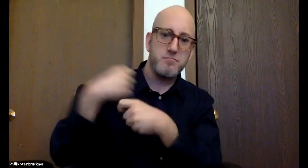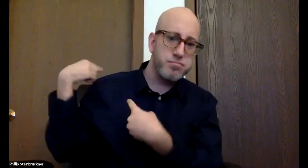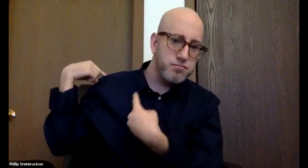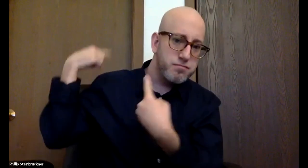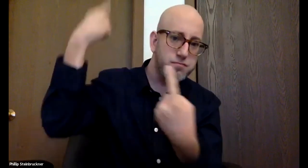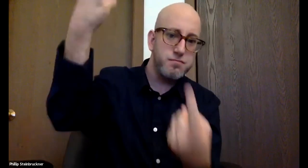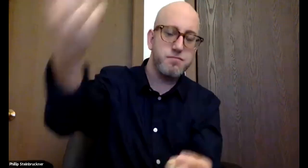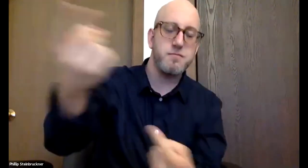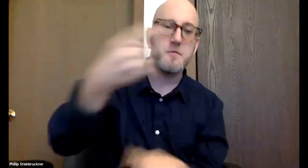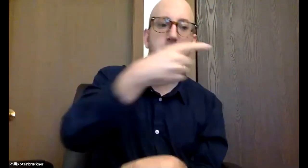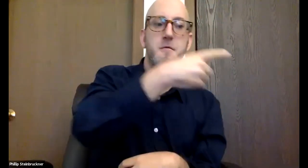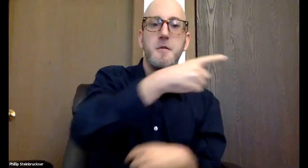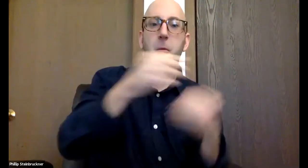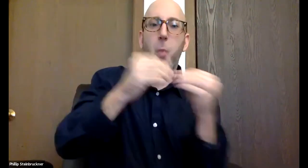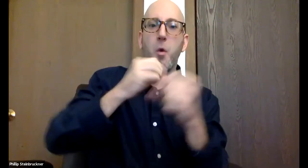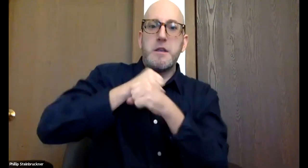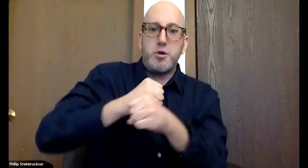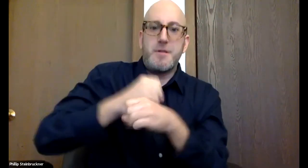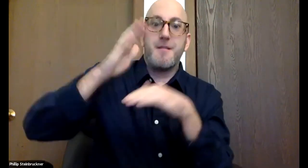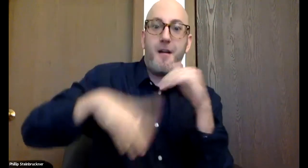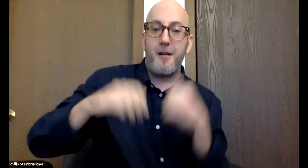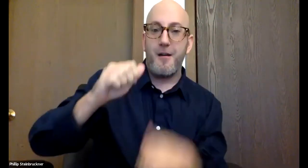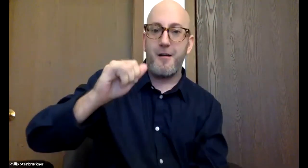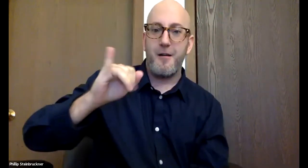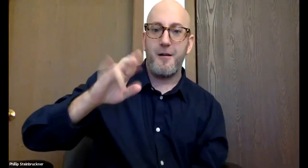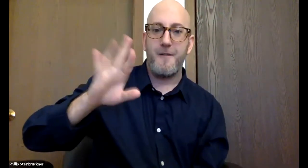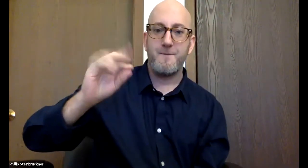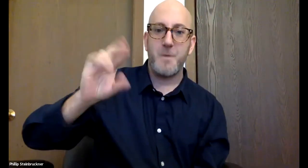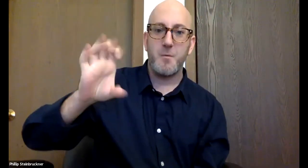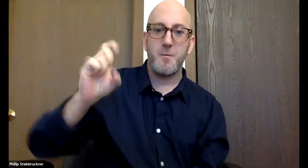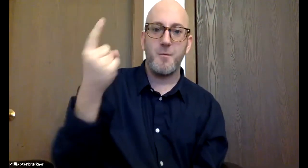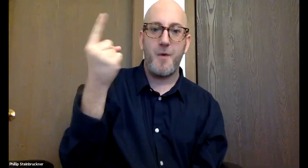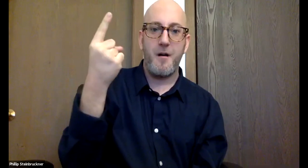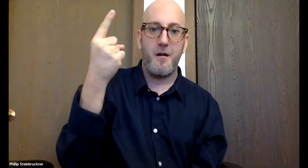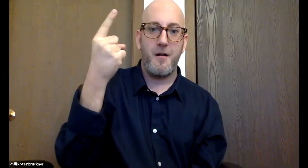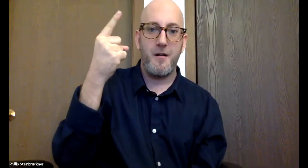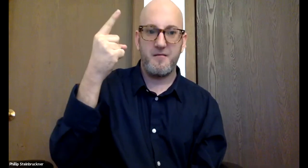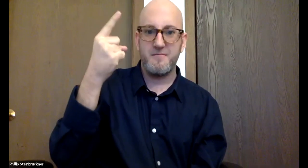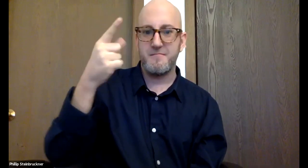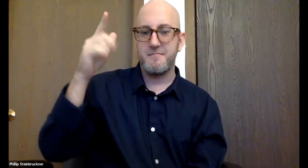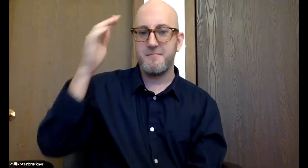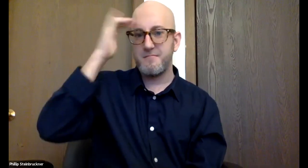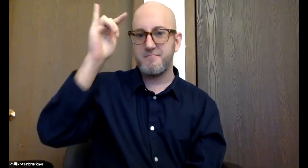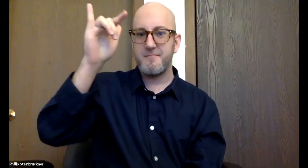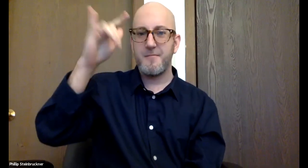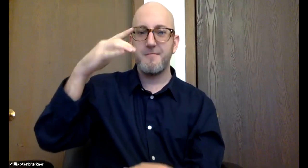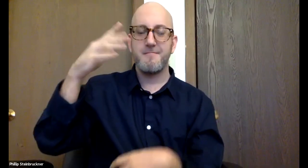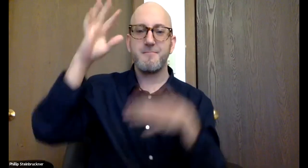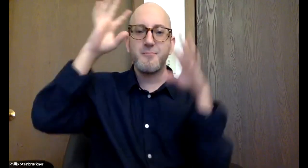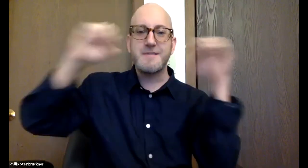it with the IRS, they're not going to share it with police, they don't share it with anybody. It's literally just there for counting, and the